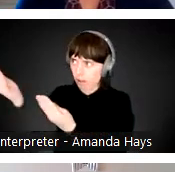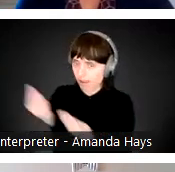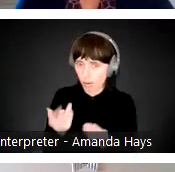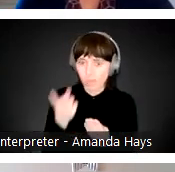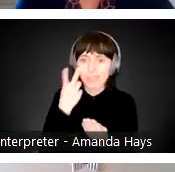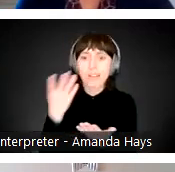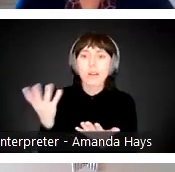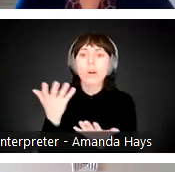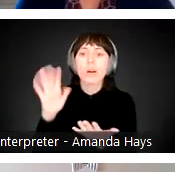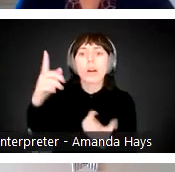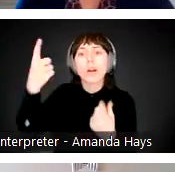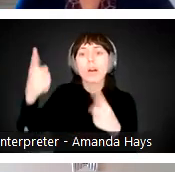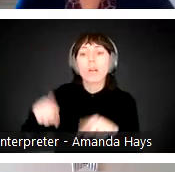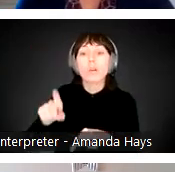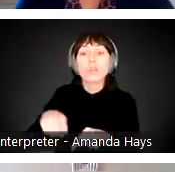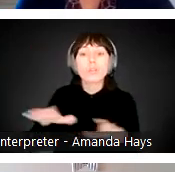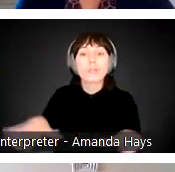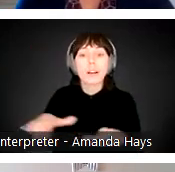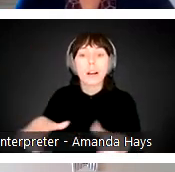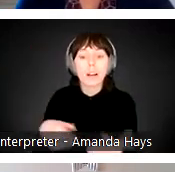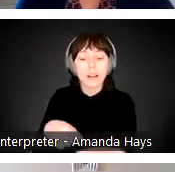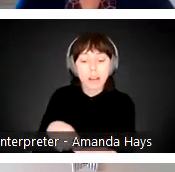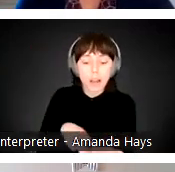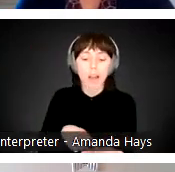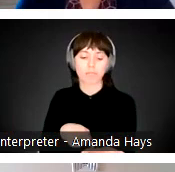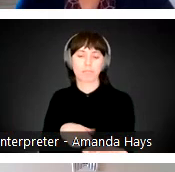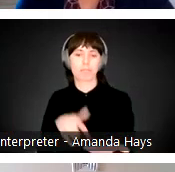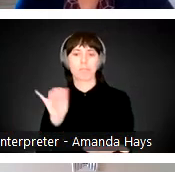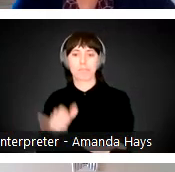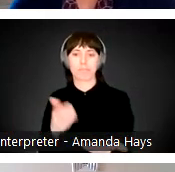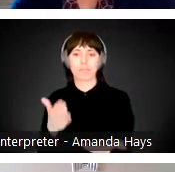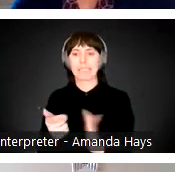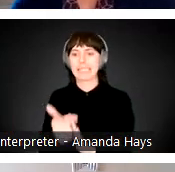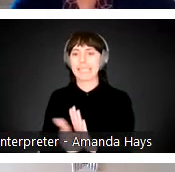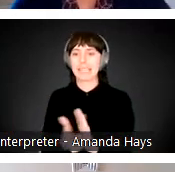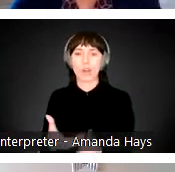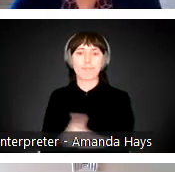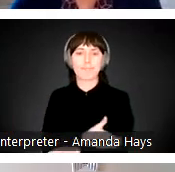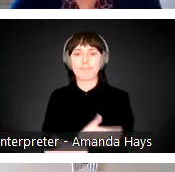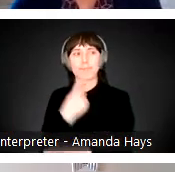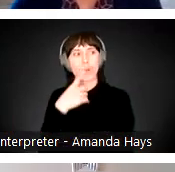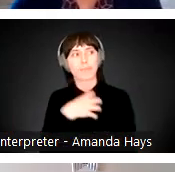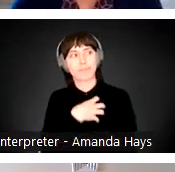have done, and that may be the legal hook to push back.